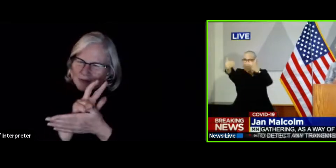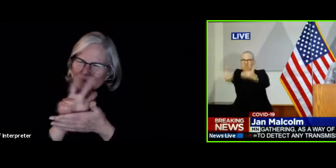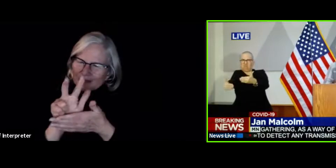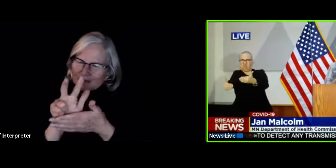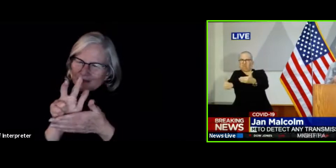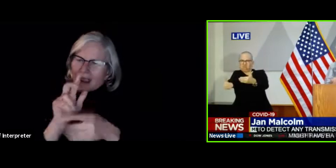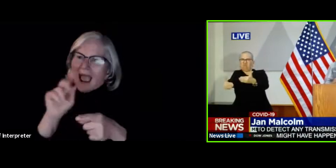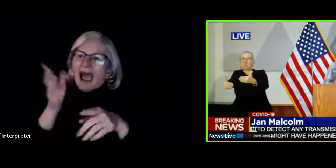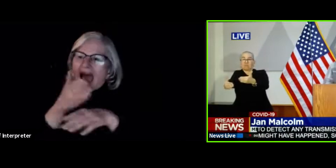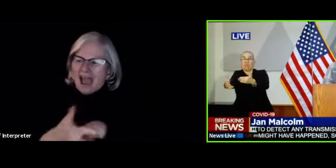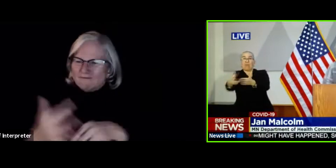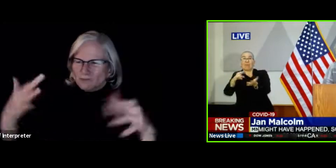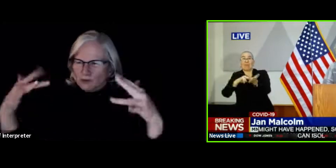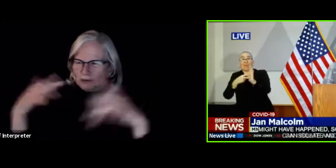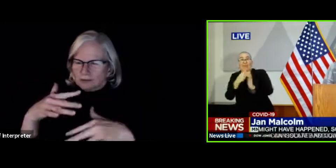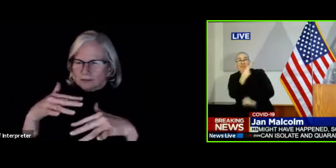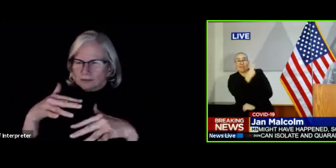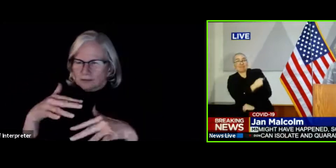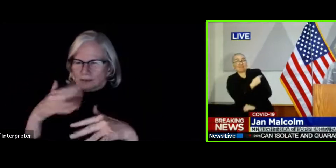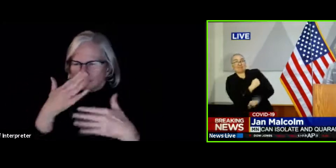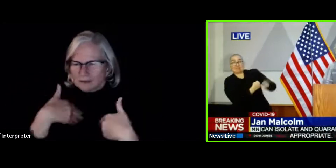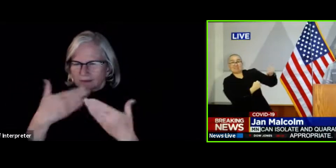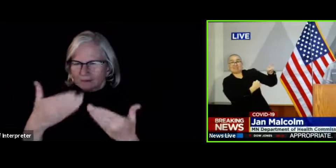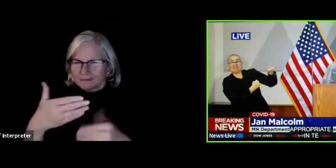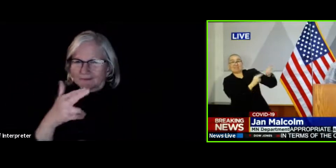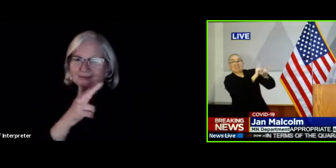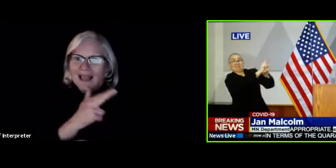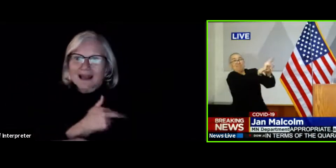AND DEATHS THREE TO FOUR WEEKS AFTER THAT.